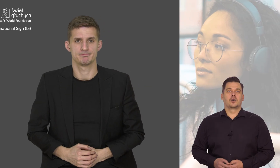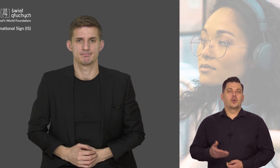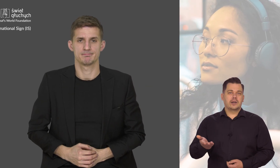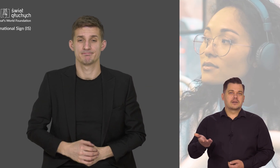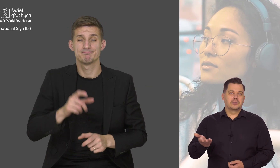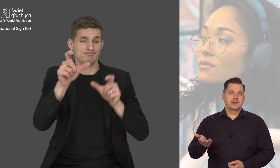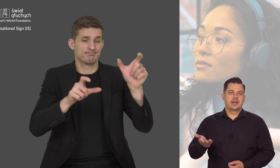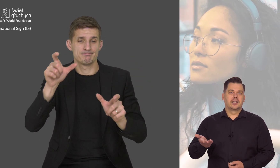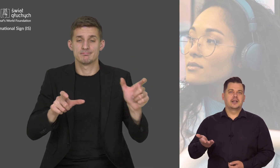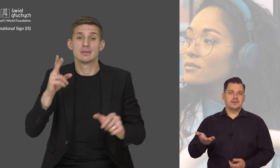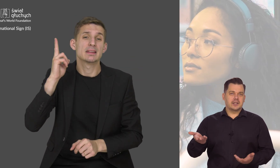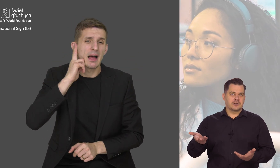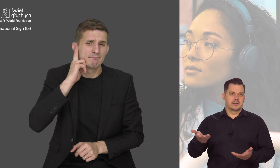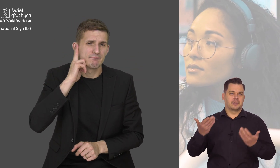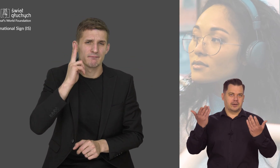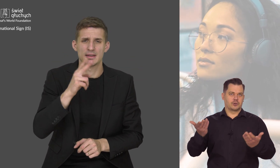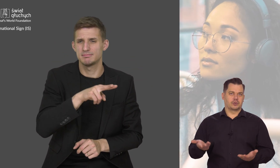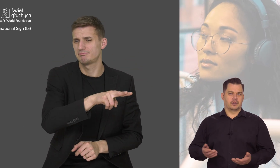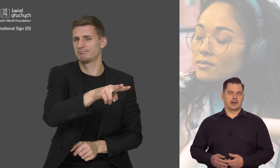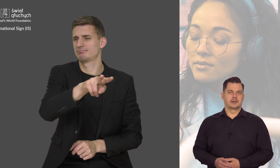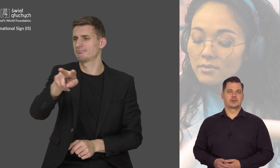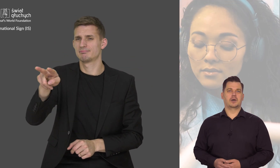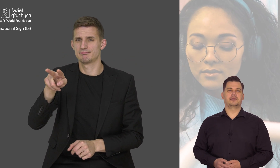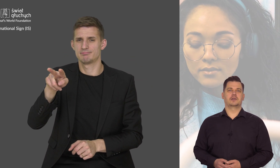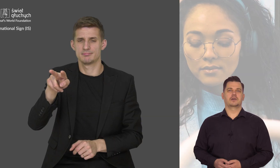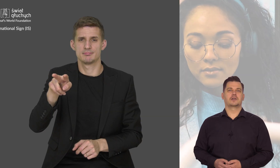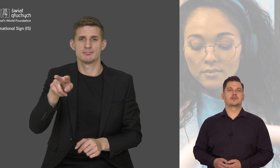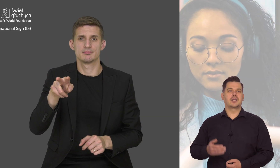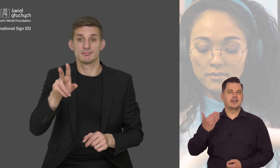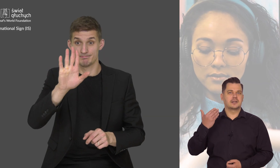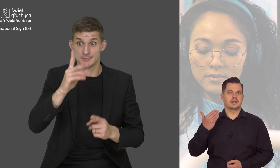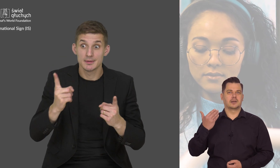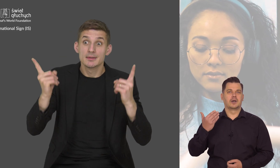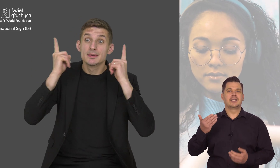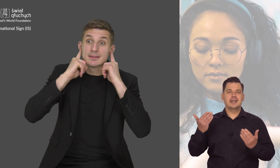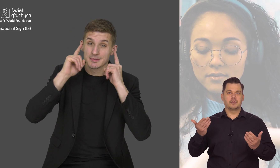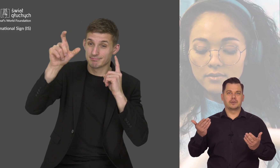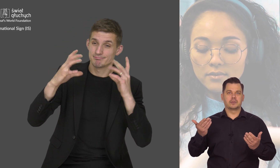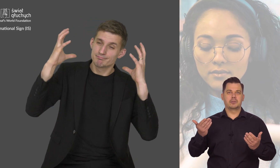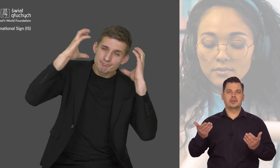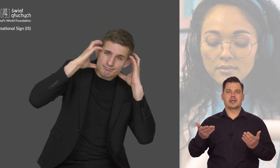Deafness is an invisible disability. Headphones serve as a clear visual signal: